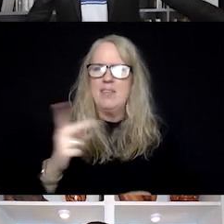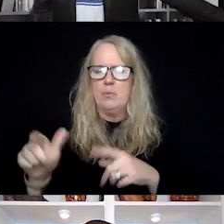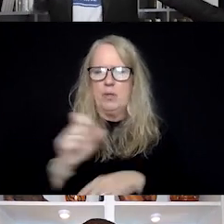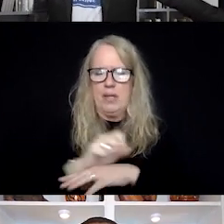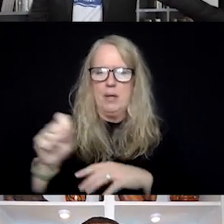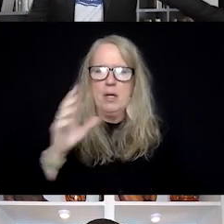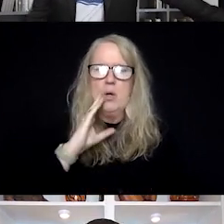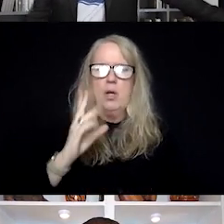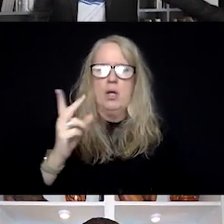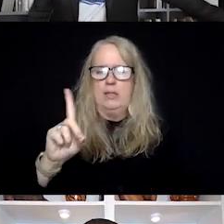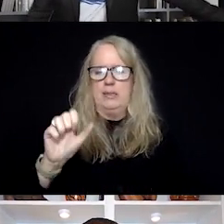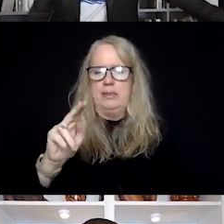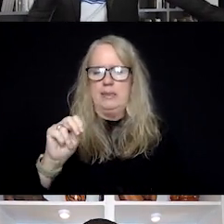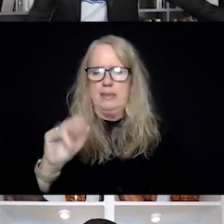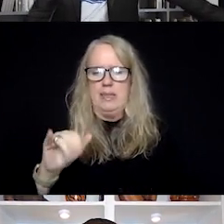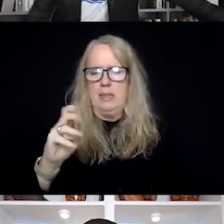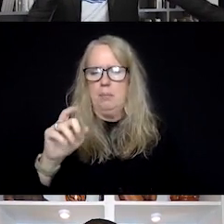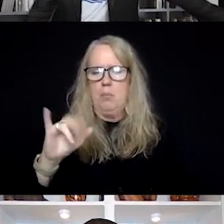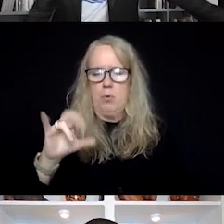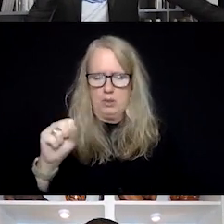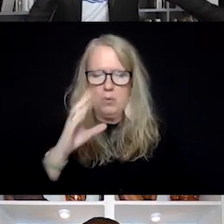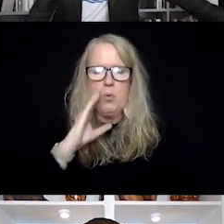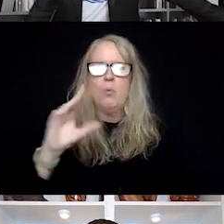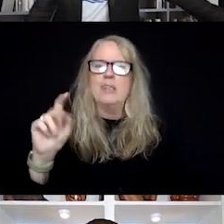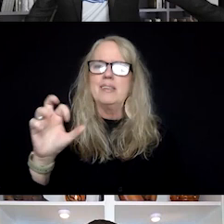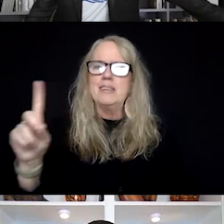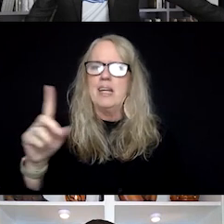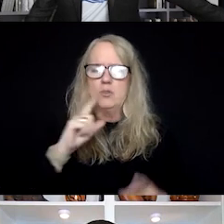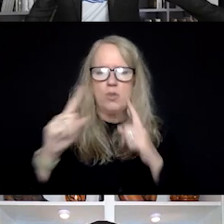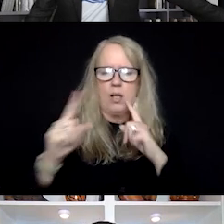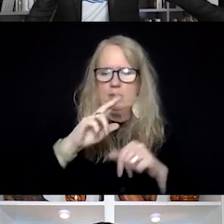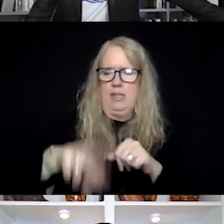DENNY WERE GIVING TED TALKS AT NATIONAL COUNCIL LIKE 100 YEARS